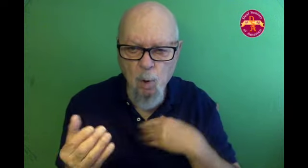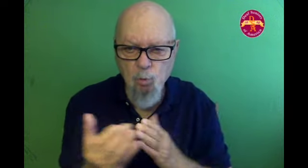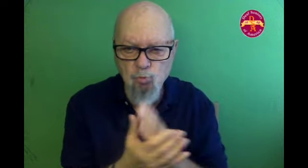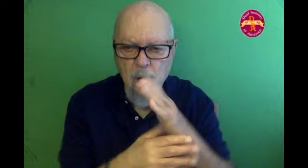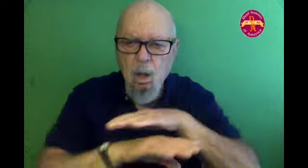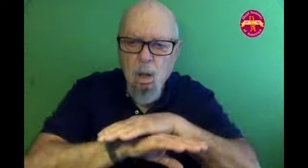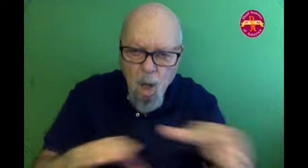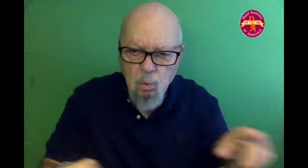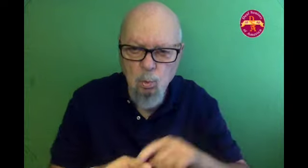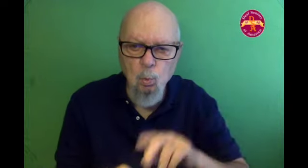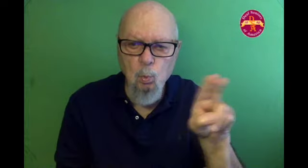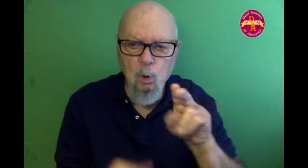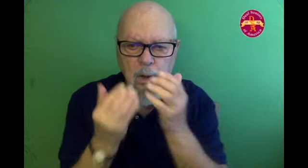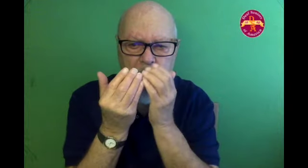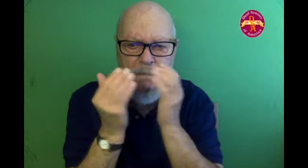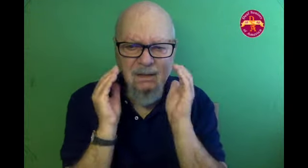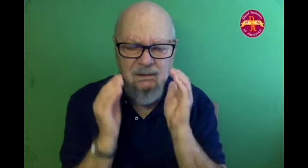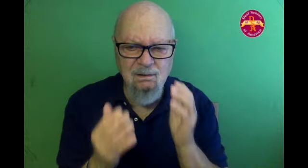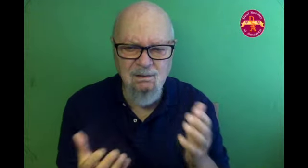Some people feel they have a right not to wear masks